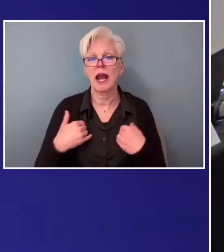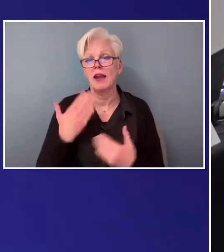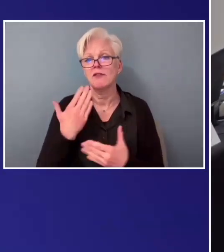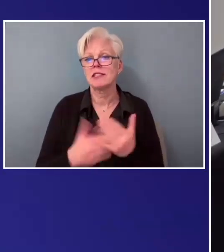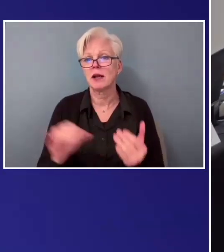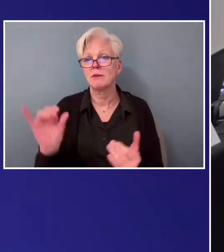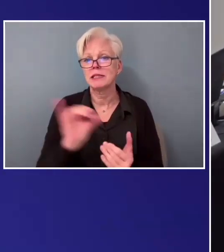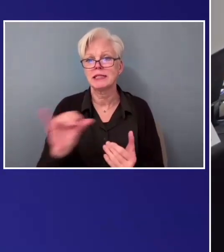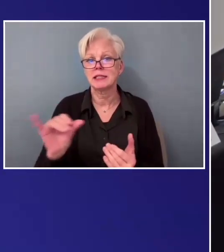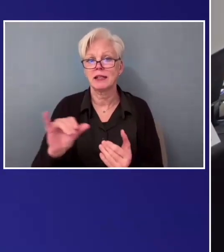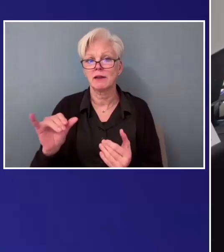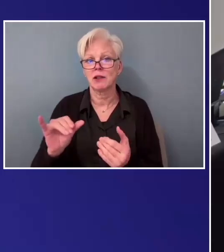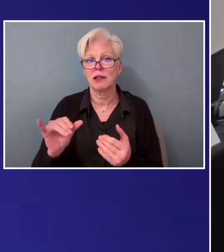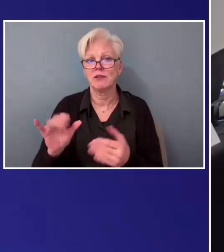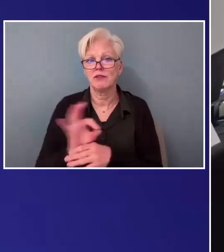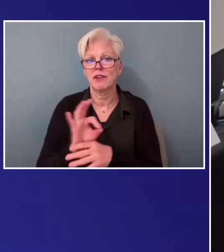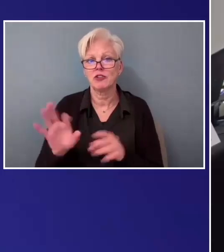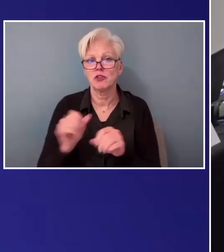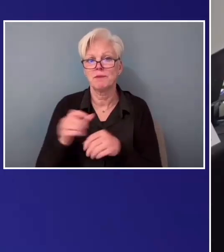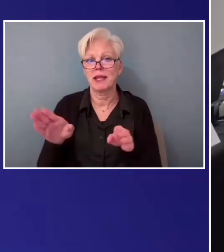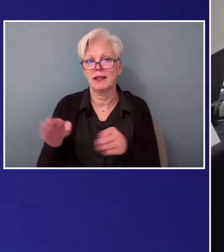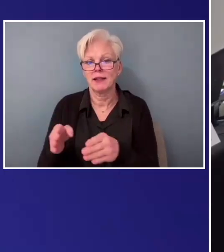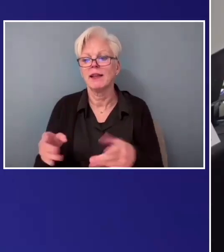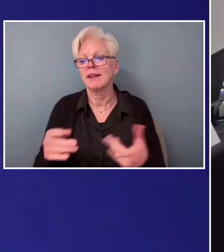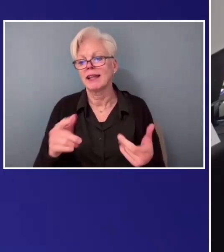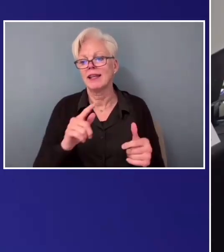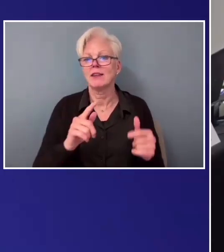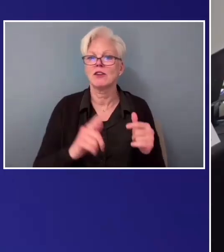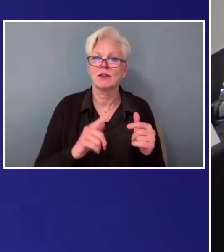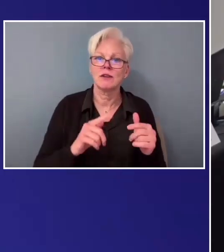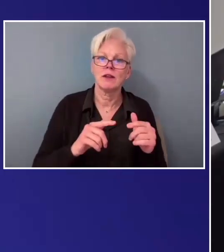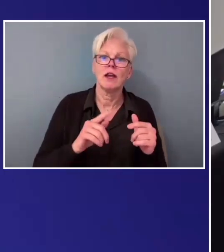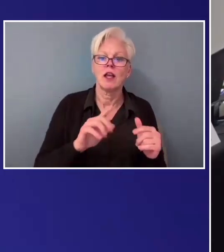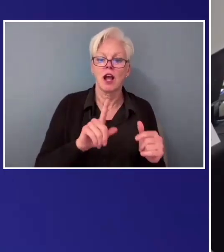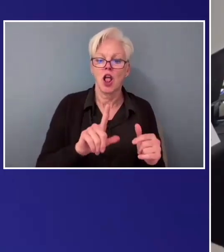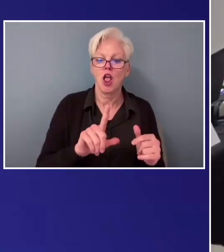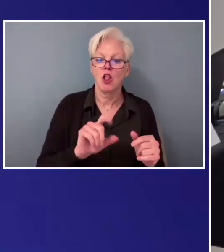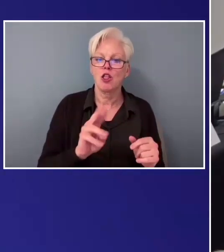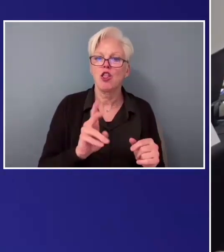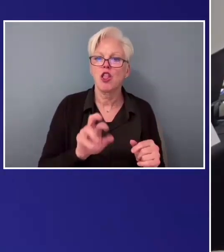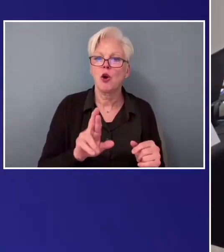narrowing function, just like we have the lower of field, just empirically in the